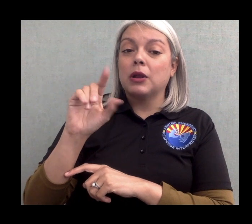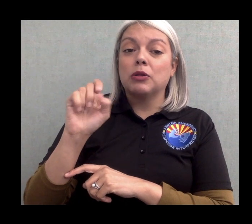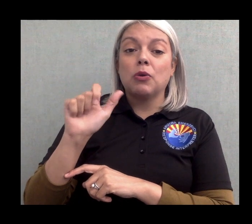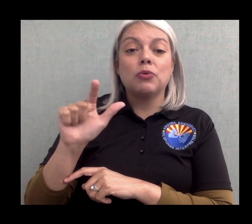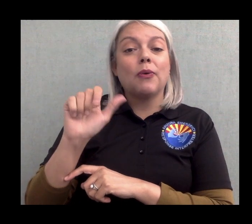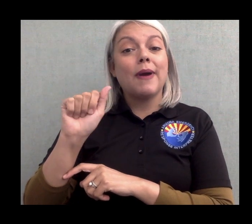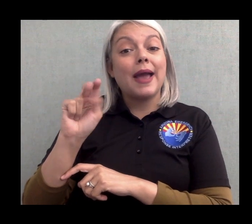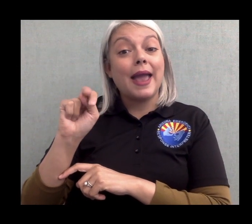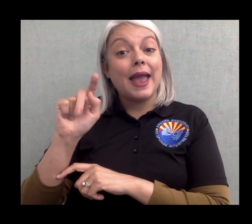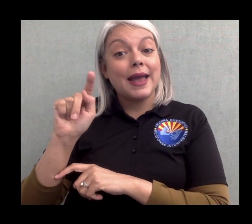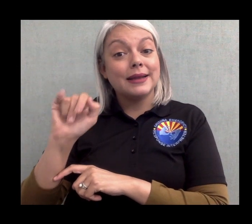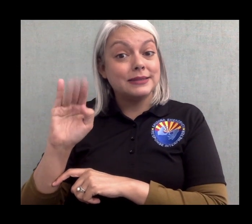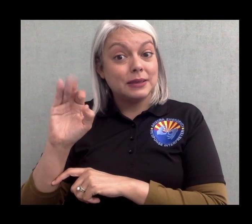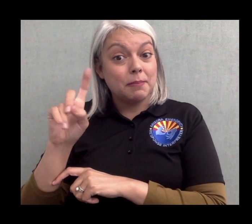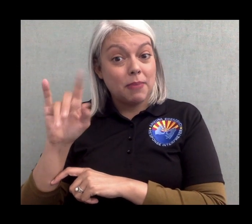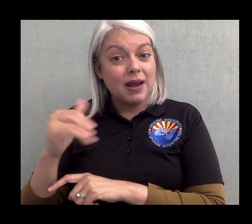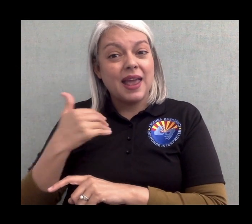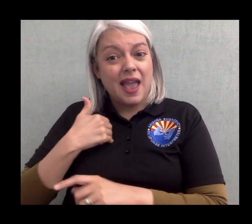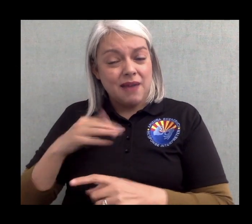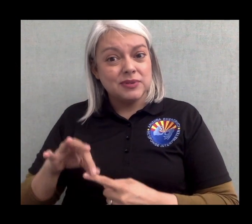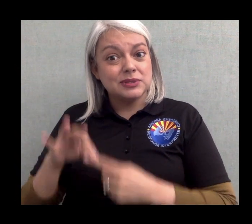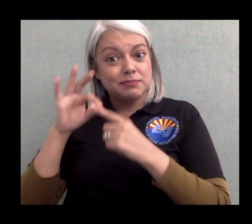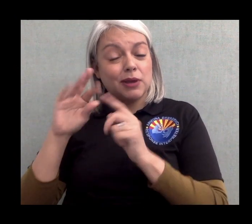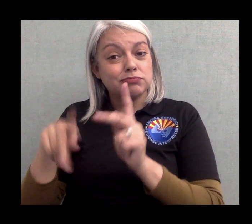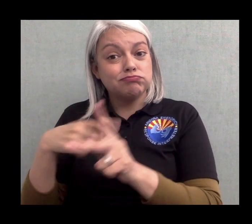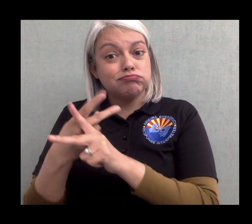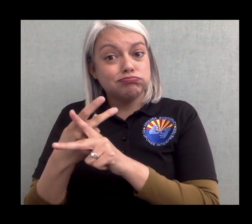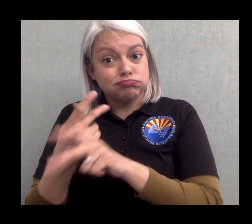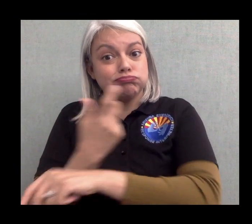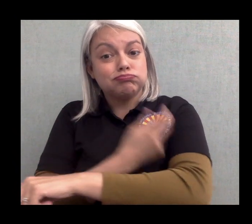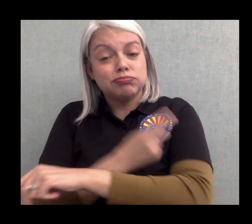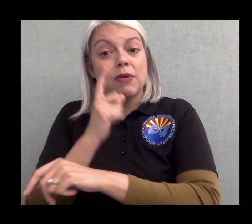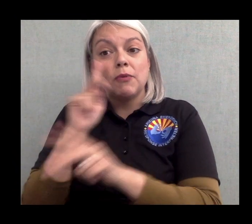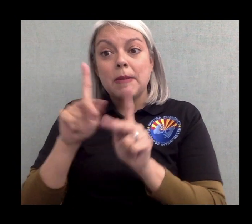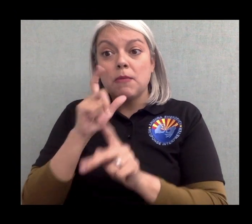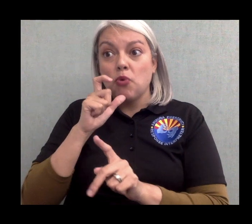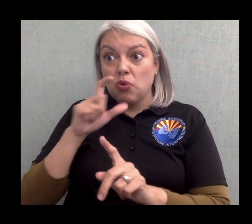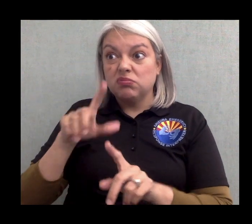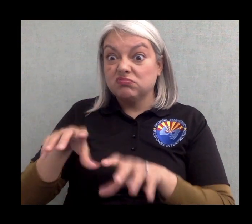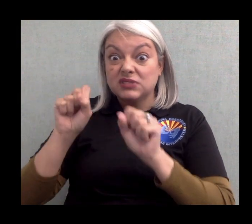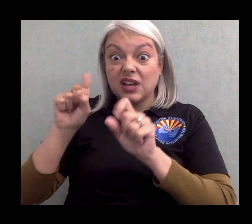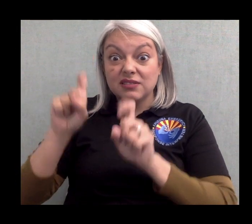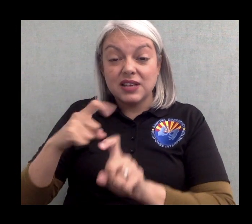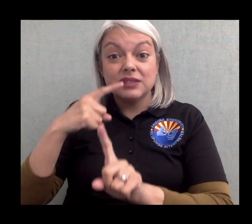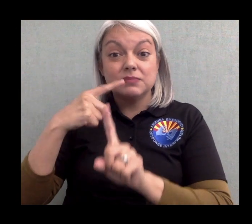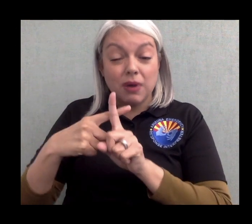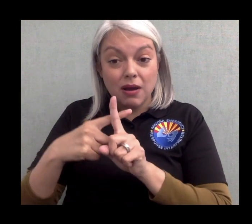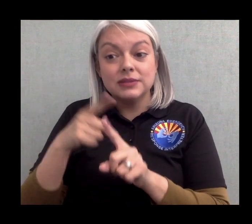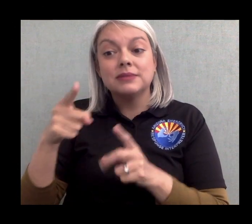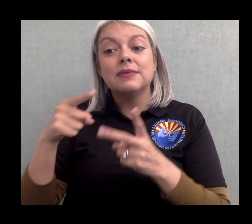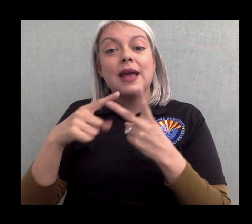those you who test positive, are over 65 - or under 65 with certain co-morbidities. Please